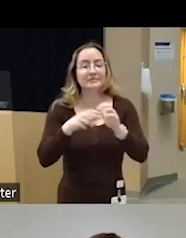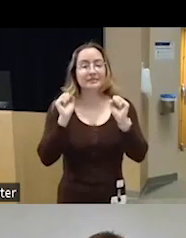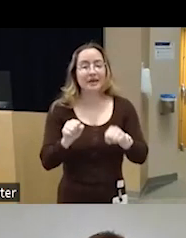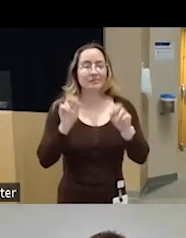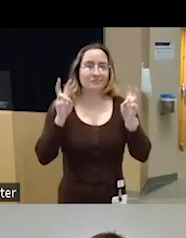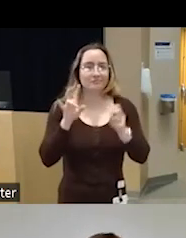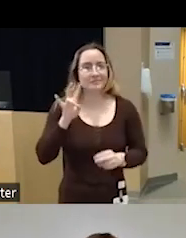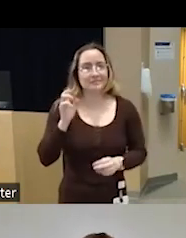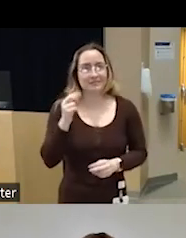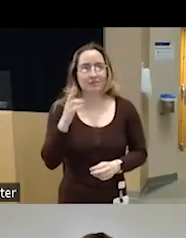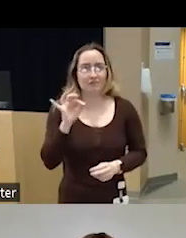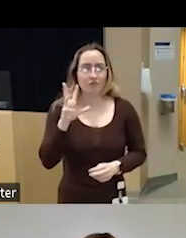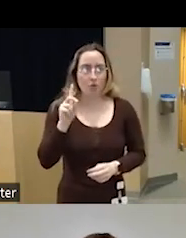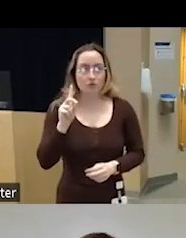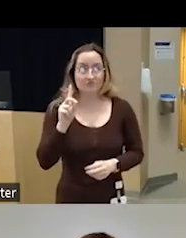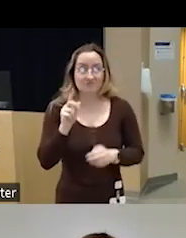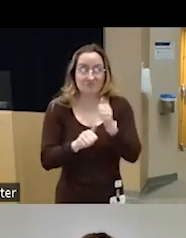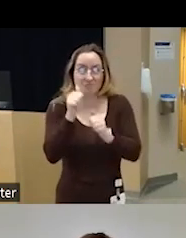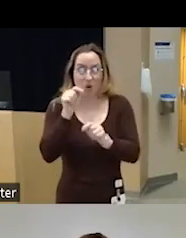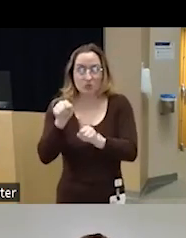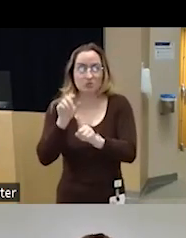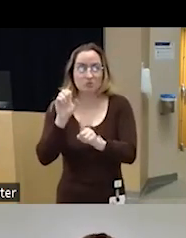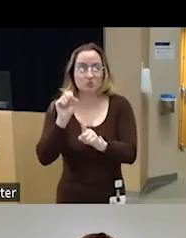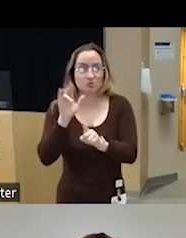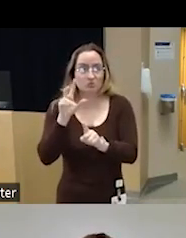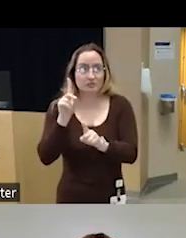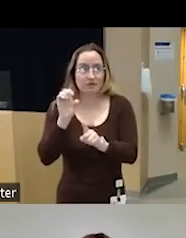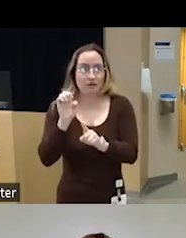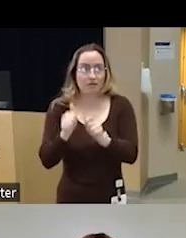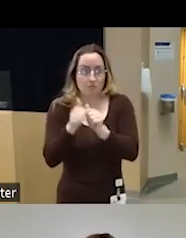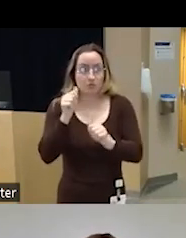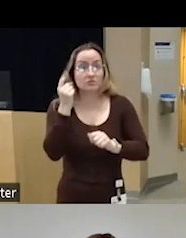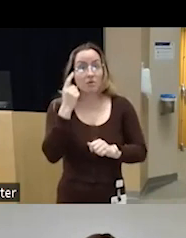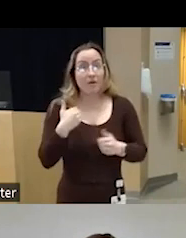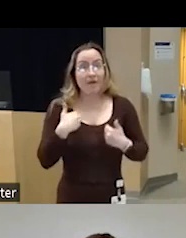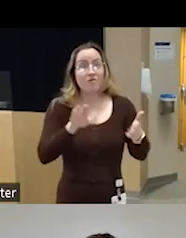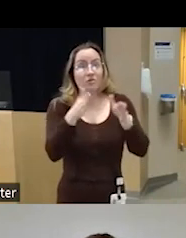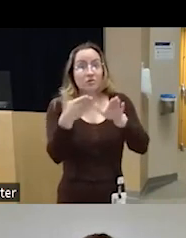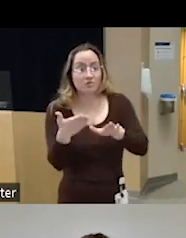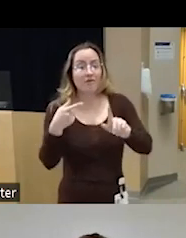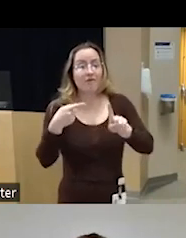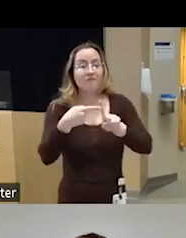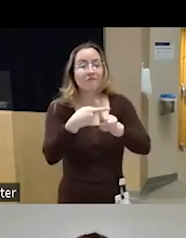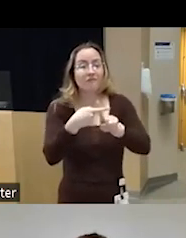of it is suicide. But also we have mortality from disorders. That should happen much later.